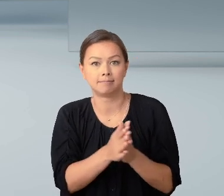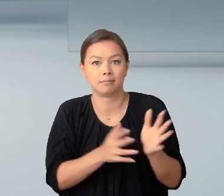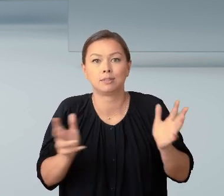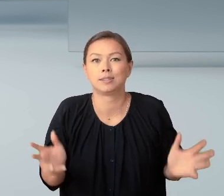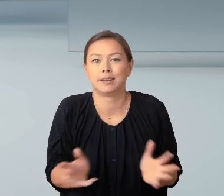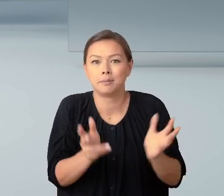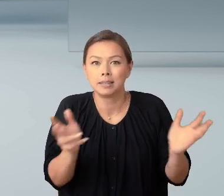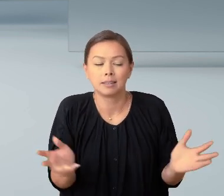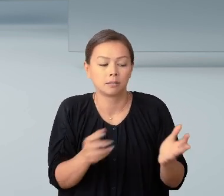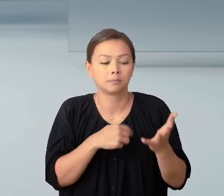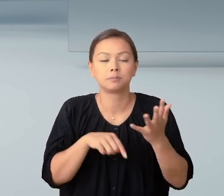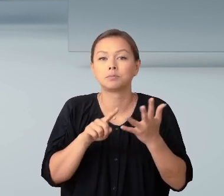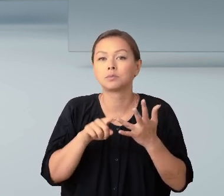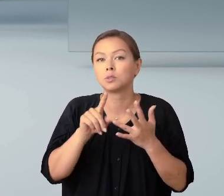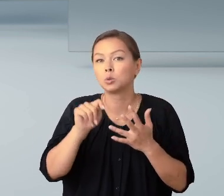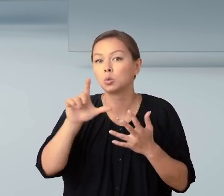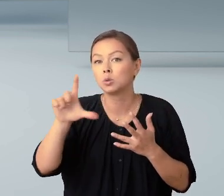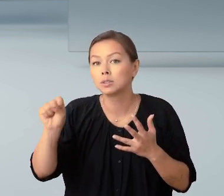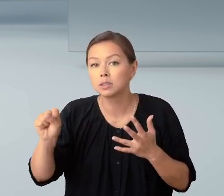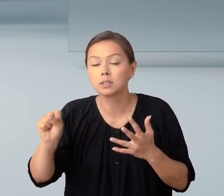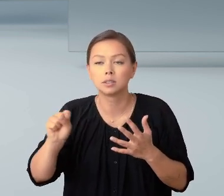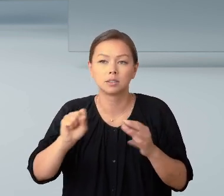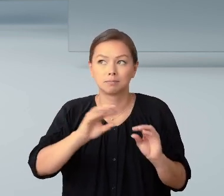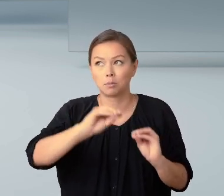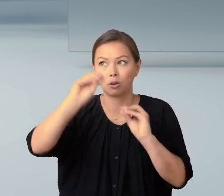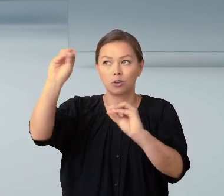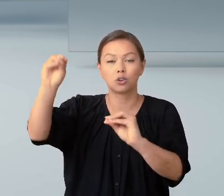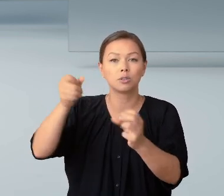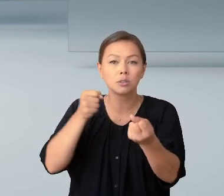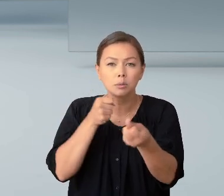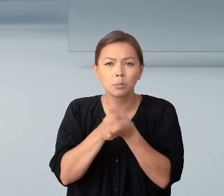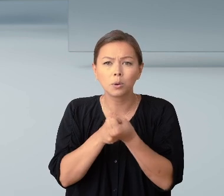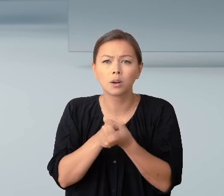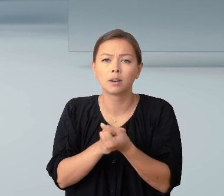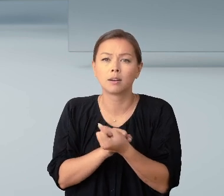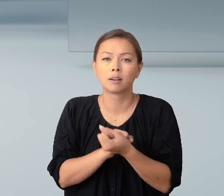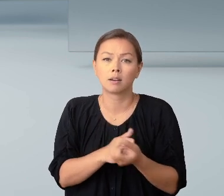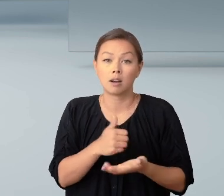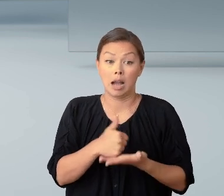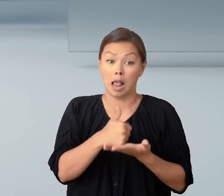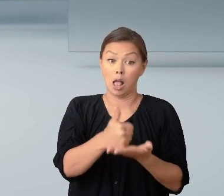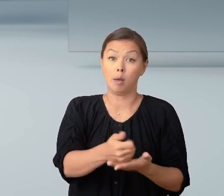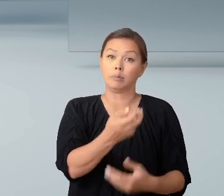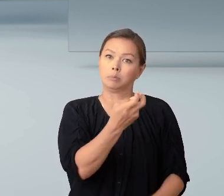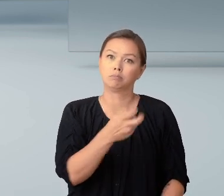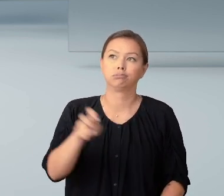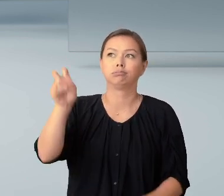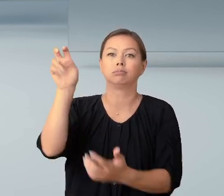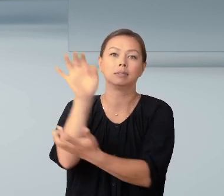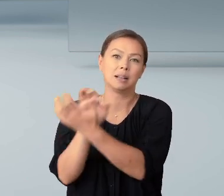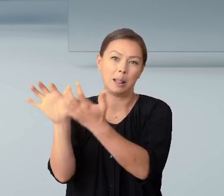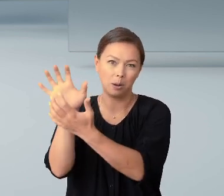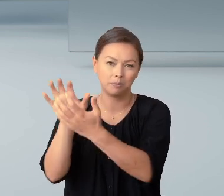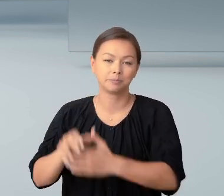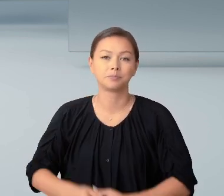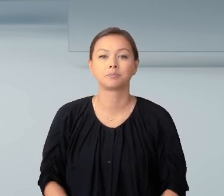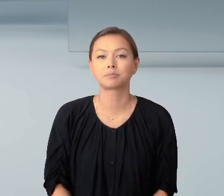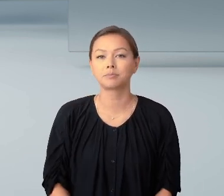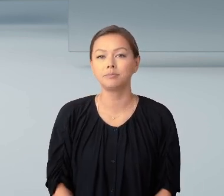tools, and, you know, migration support that will pretty much help you, you know, move to the cloud.